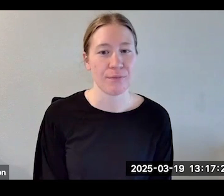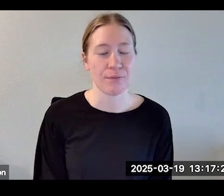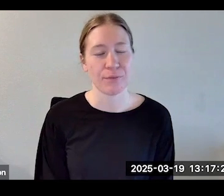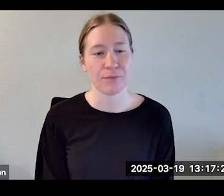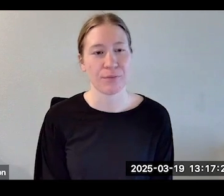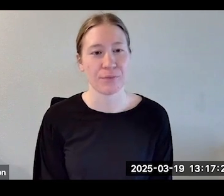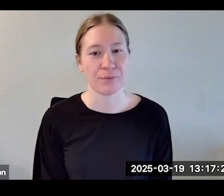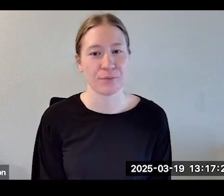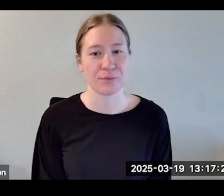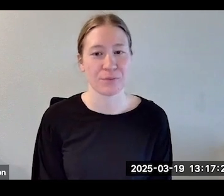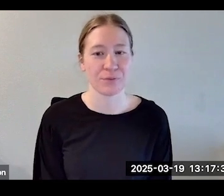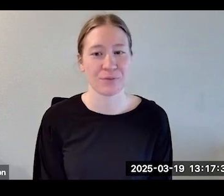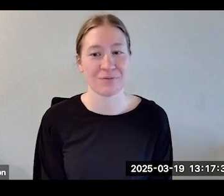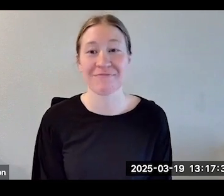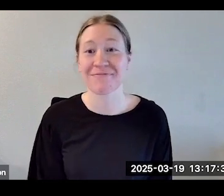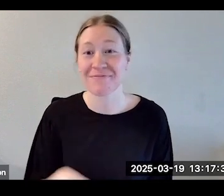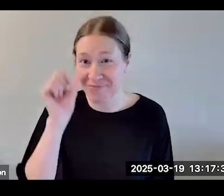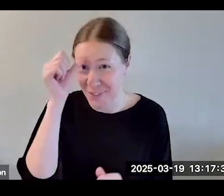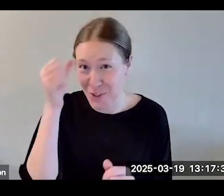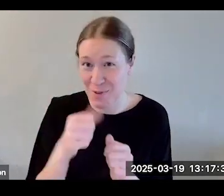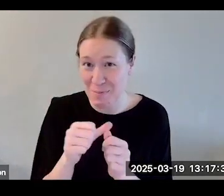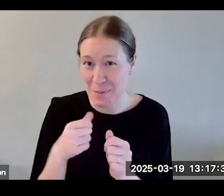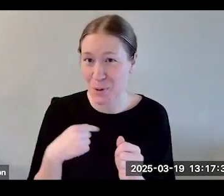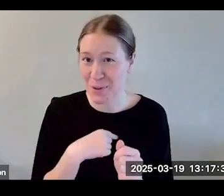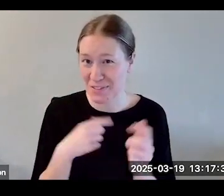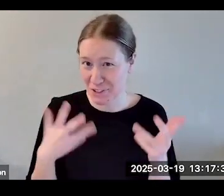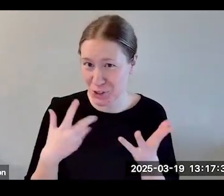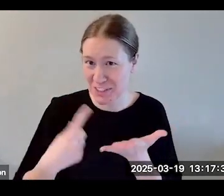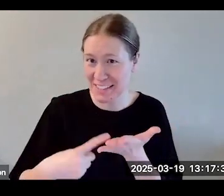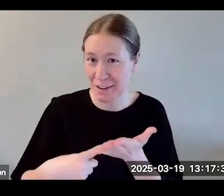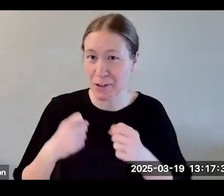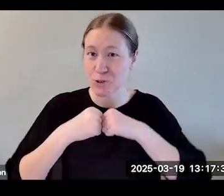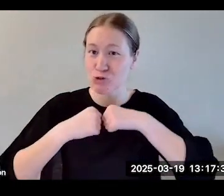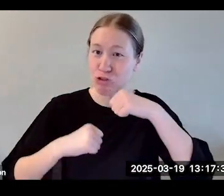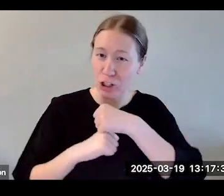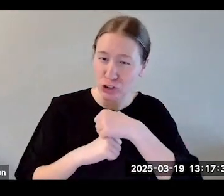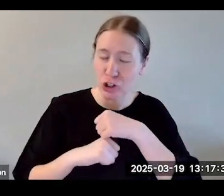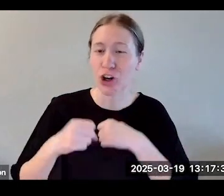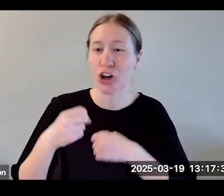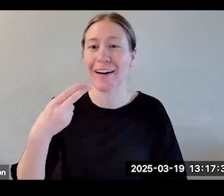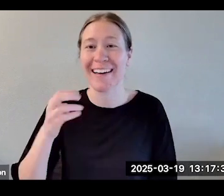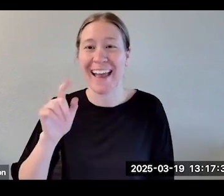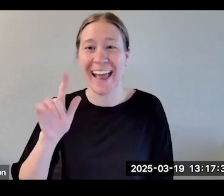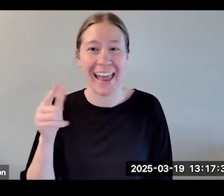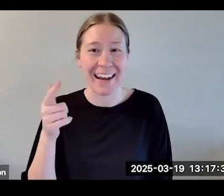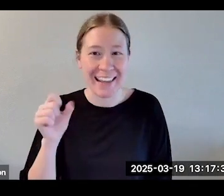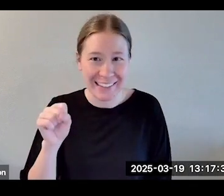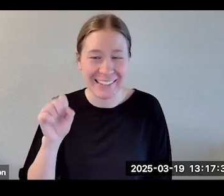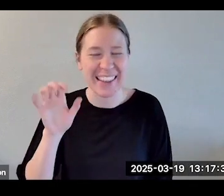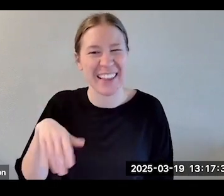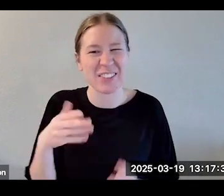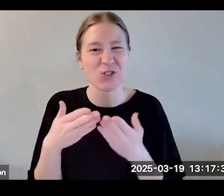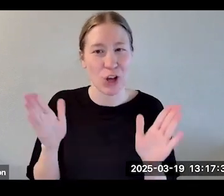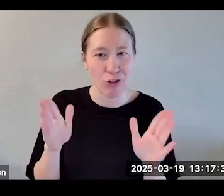All right, so remember we talked about structure and headings as a general accessibility practice that we need to consider.